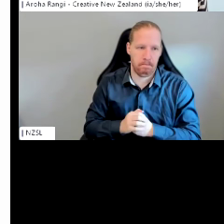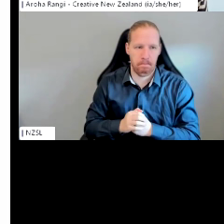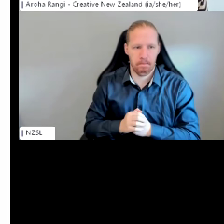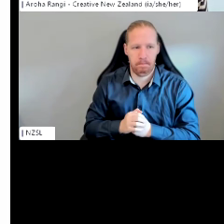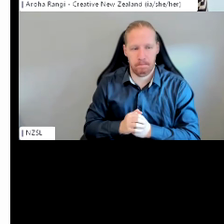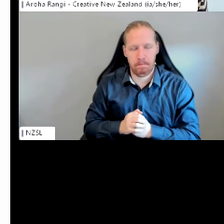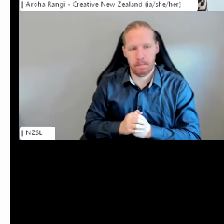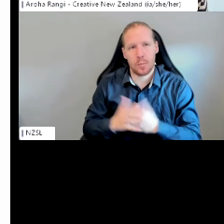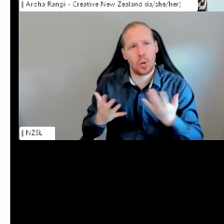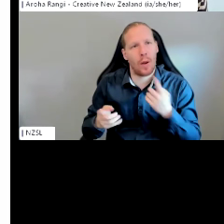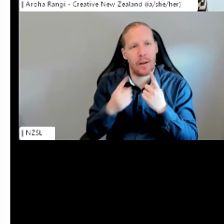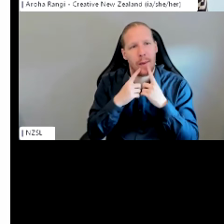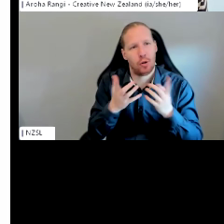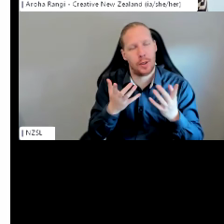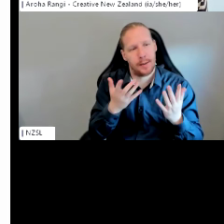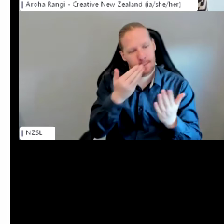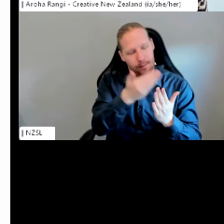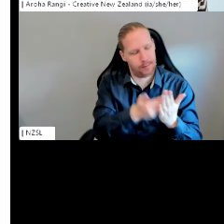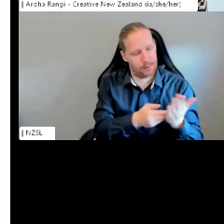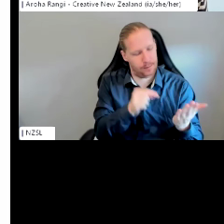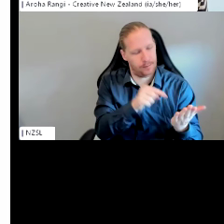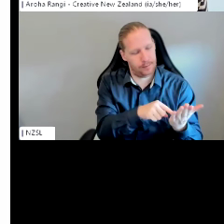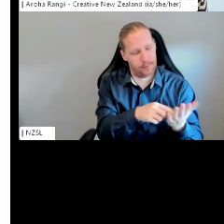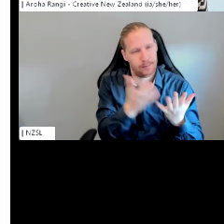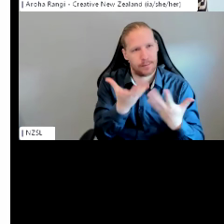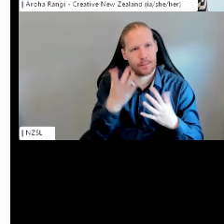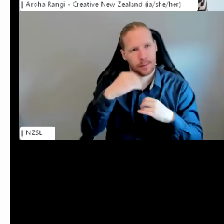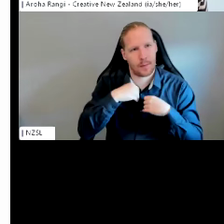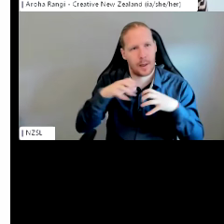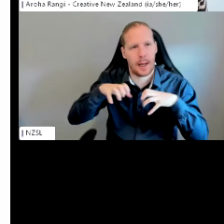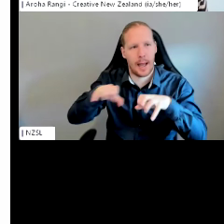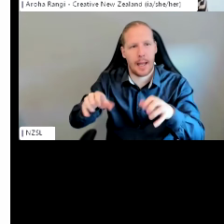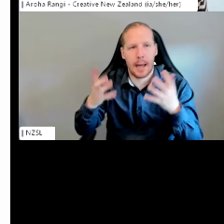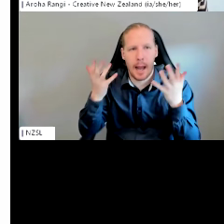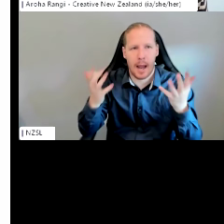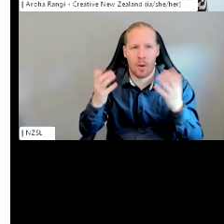um and there's a whole load more. I'm literally pulling out um a few things here. And you know,